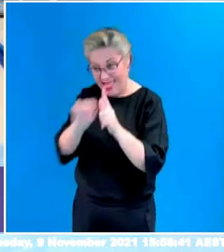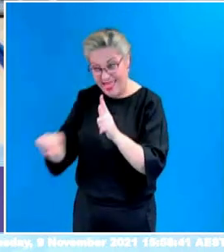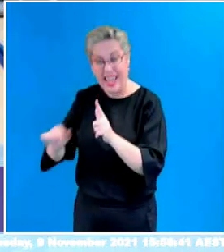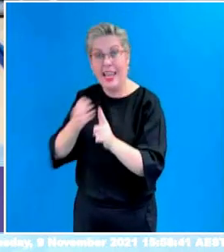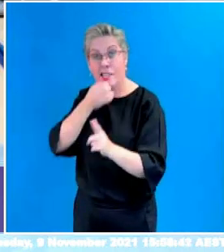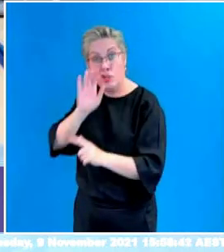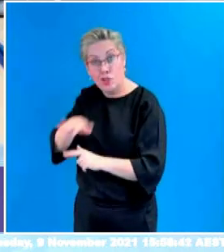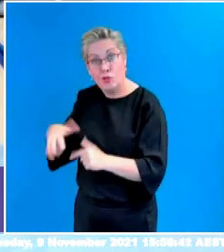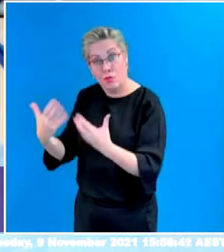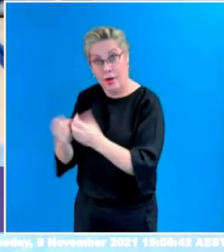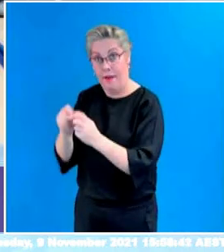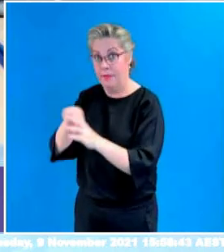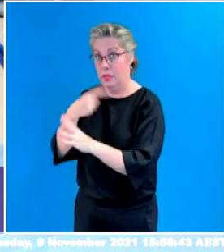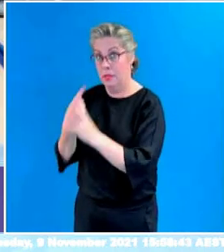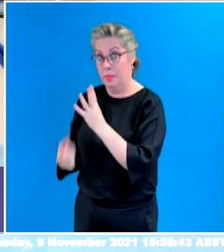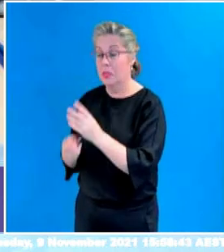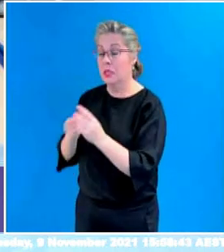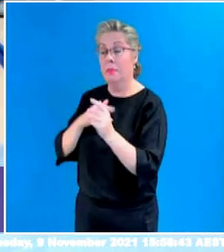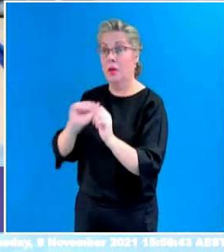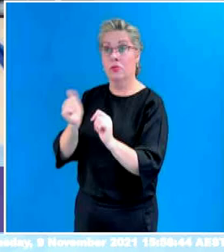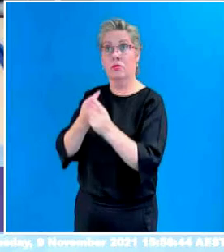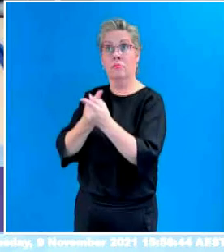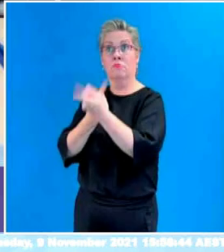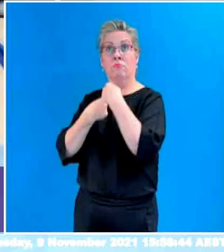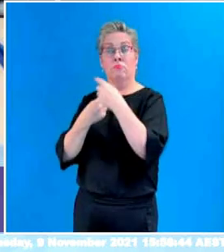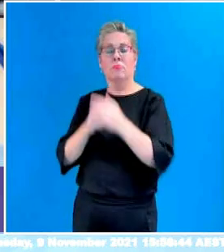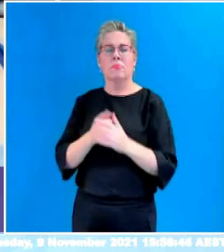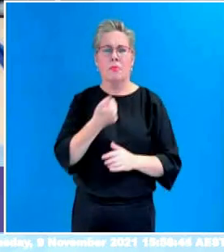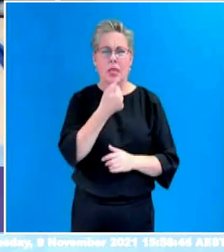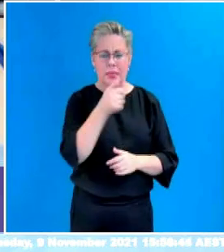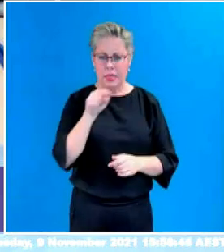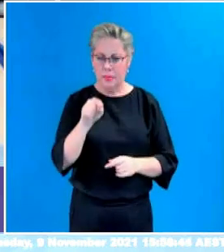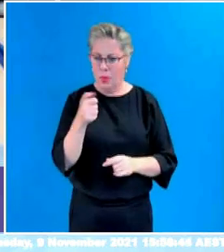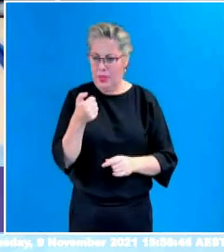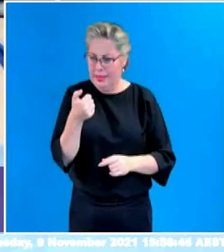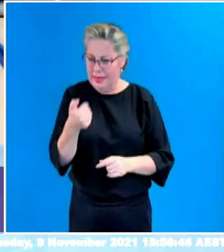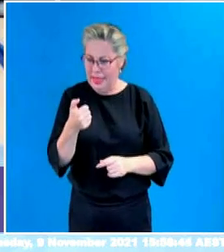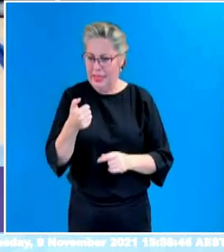I know that around 6.6 per cent of employees within the department have